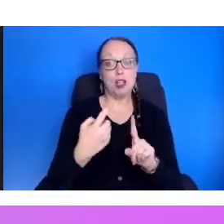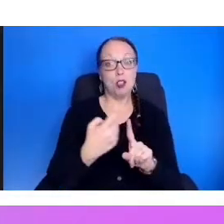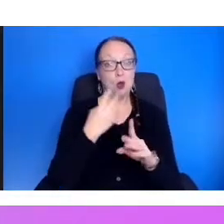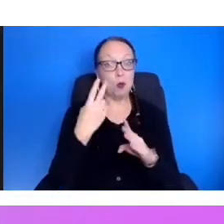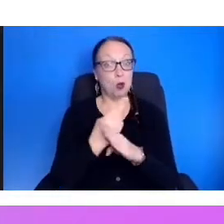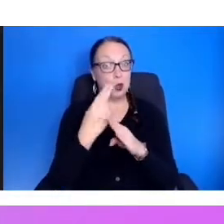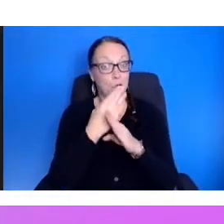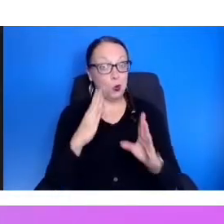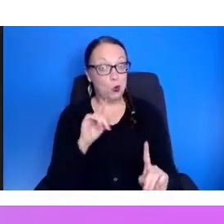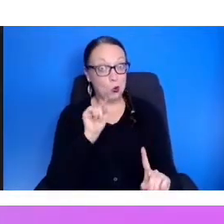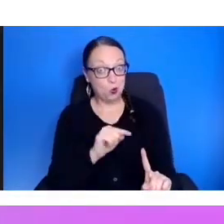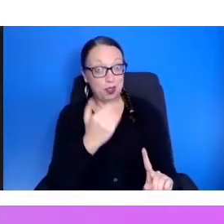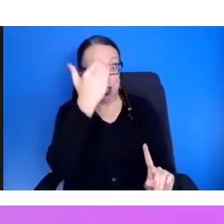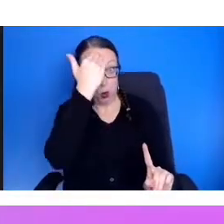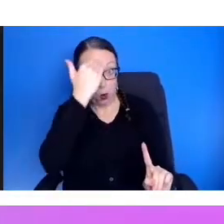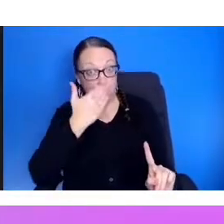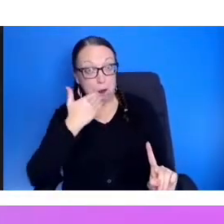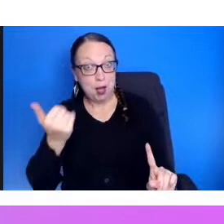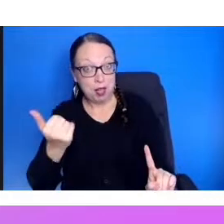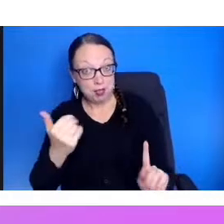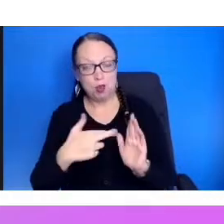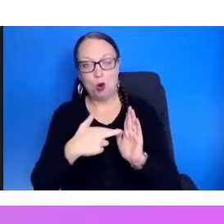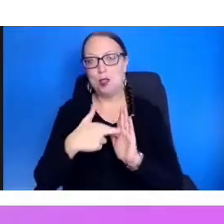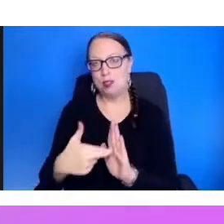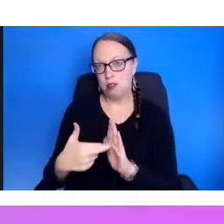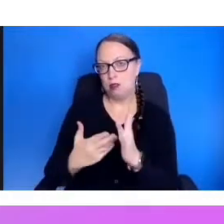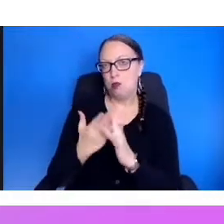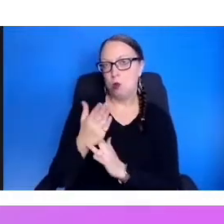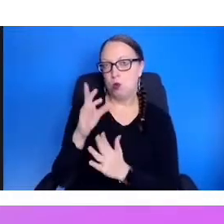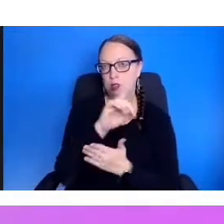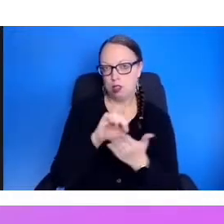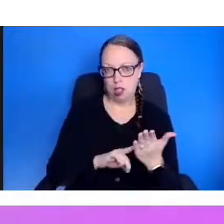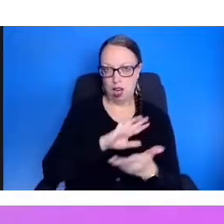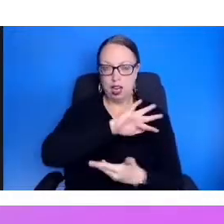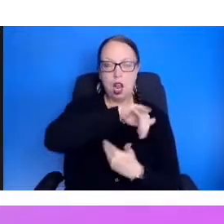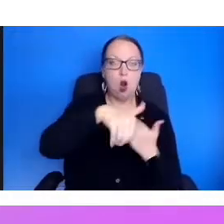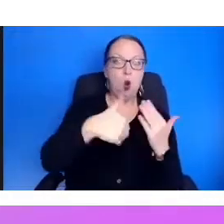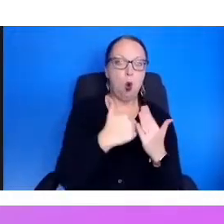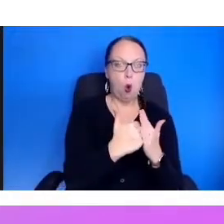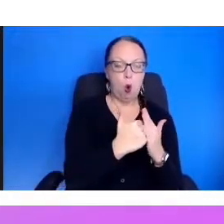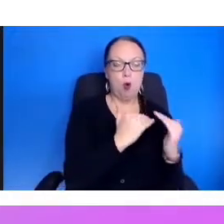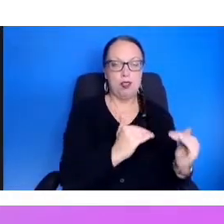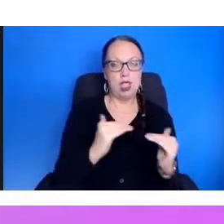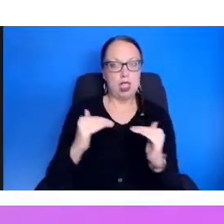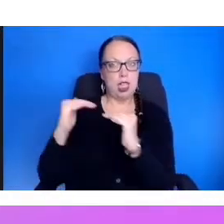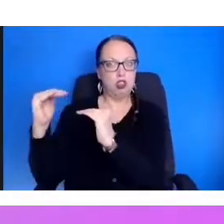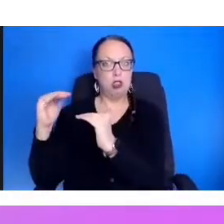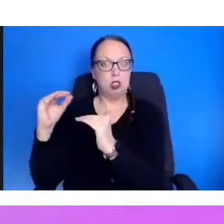are represented in design at every stage of the design process and that's what we'll talk about today.